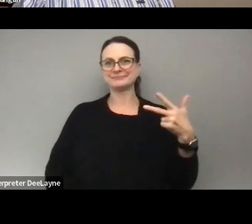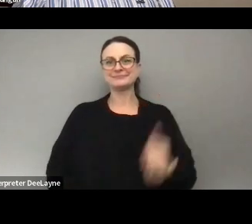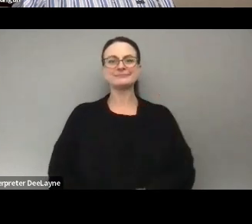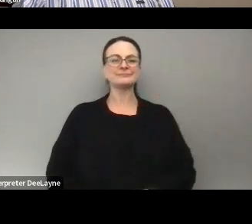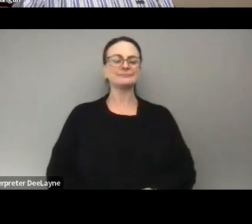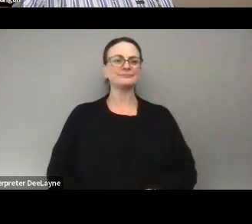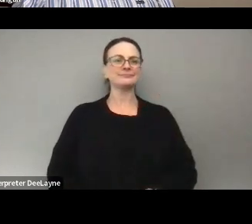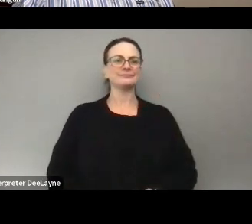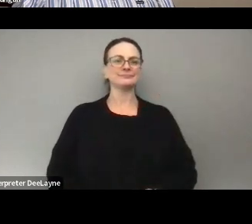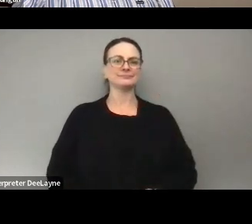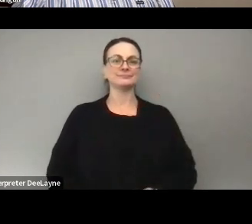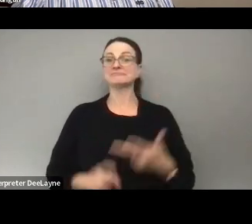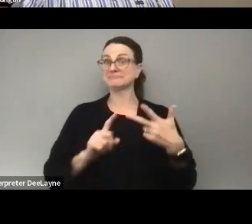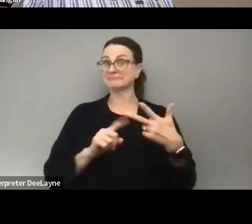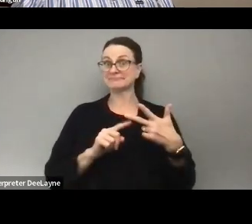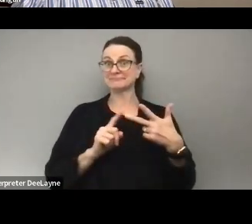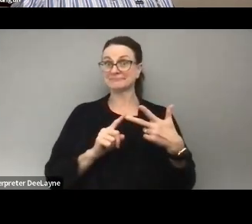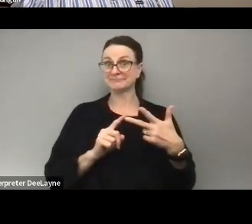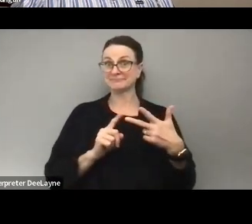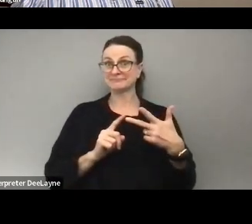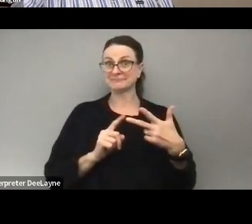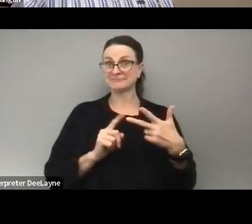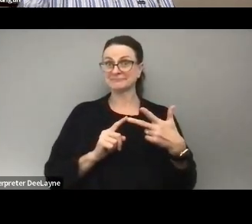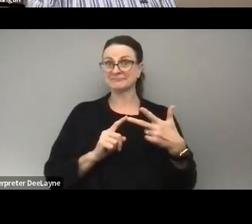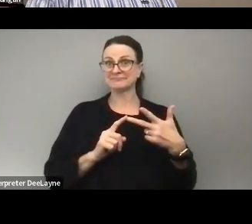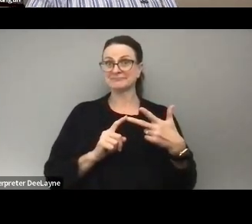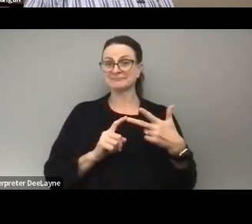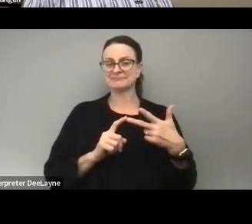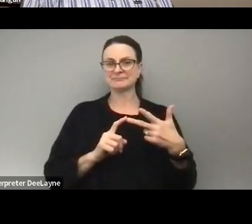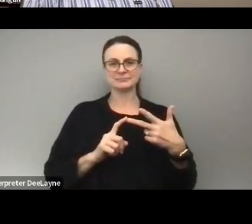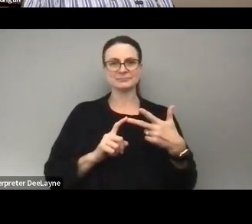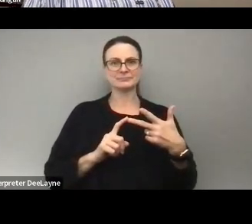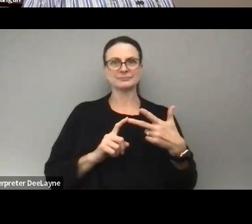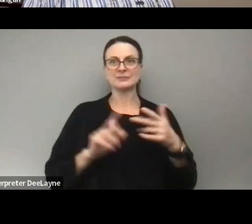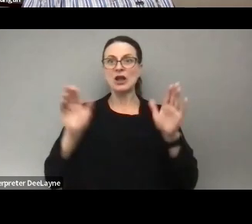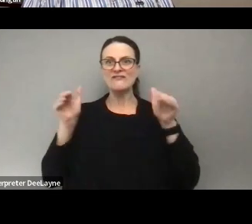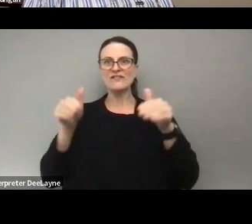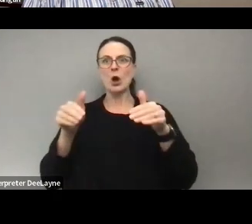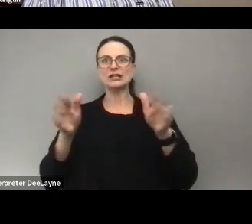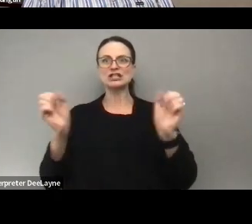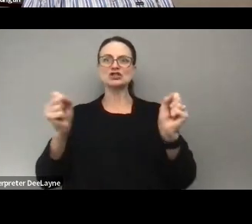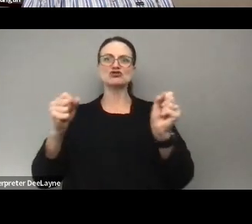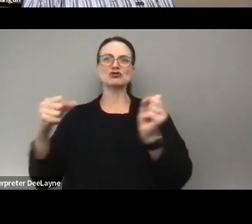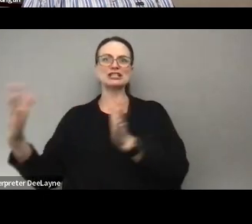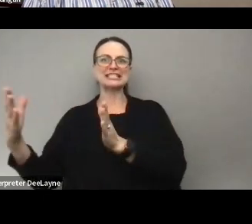And action and expression is focused on the strategic networks of the brain.